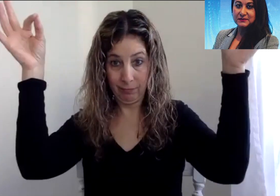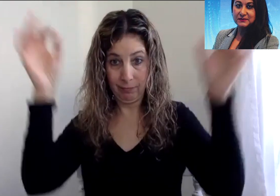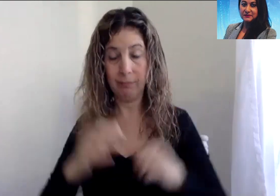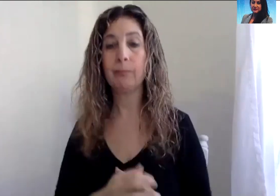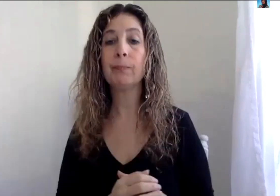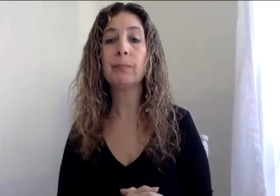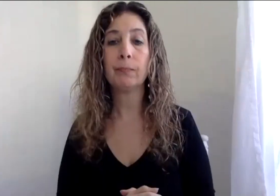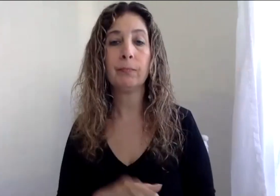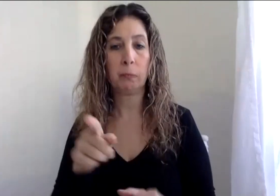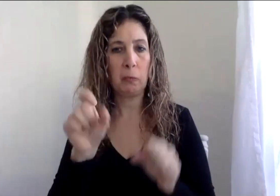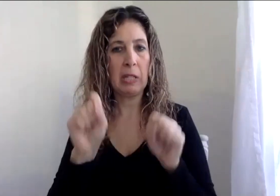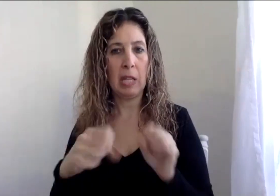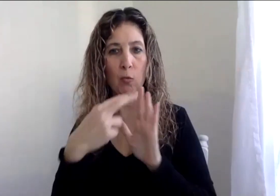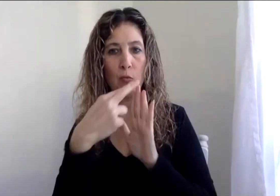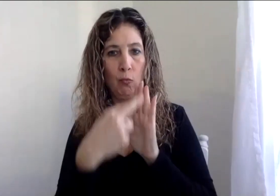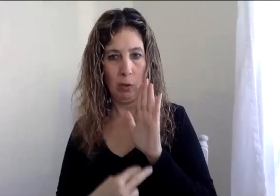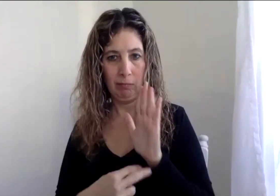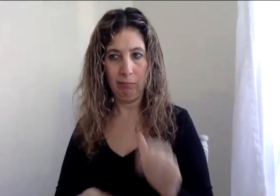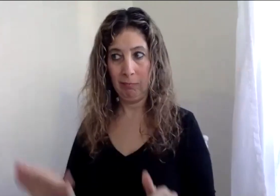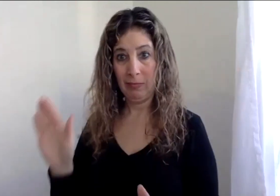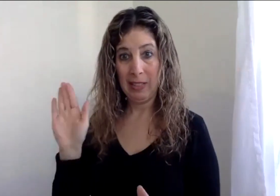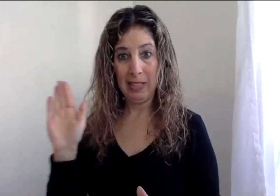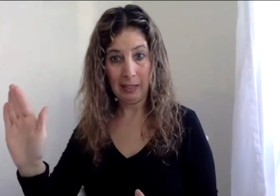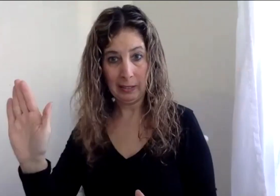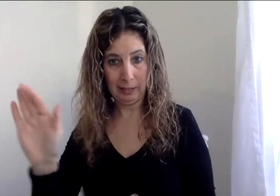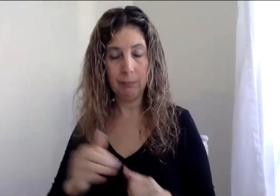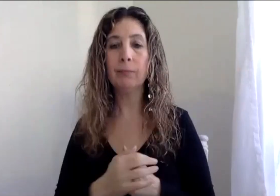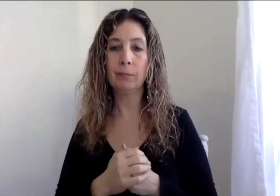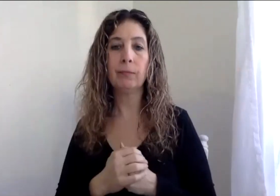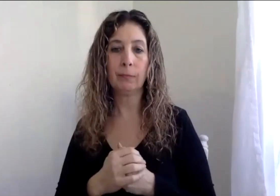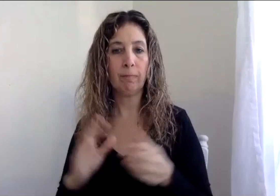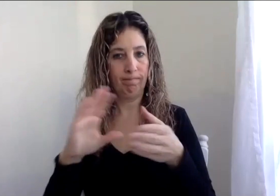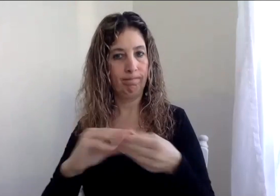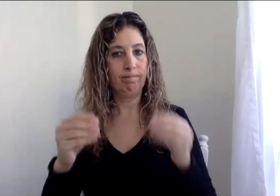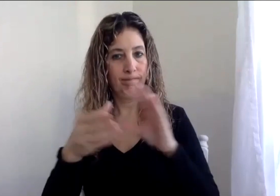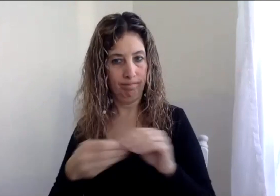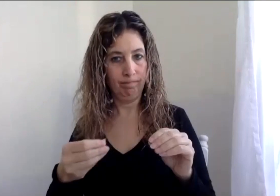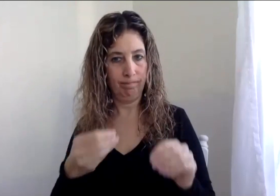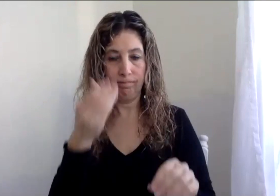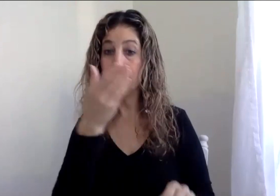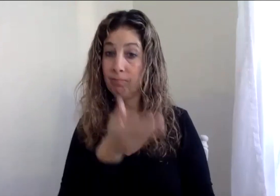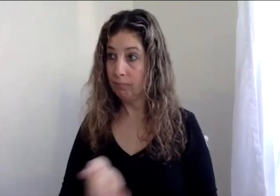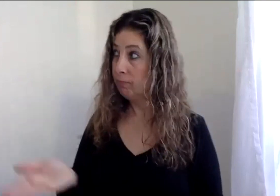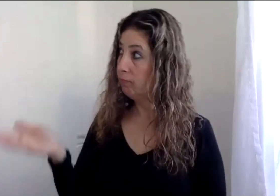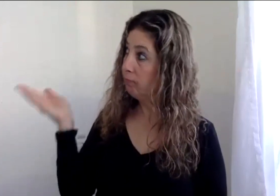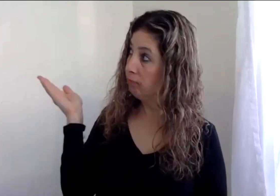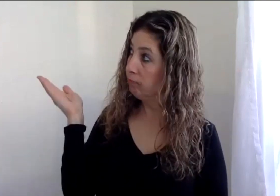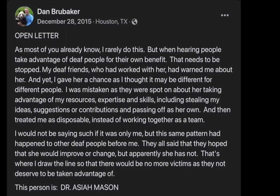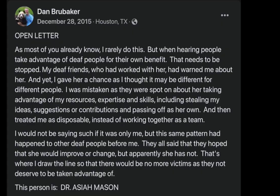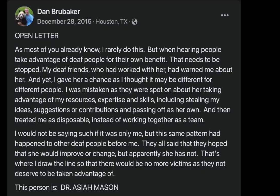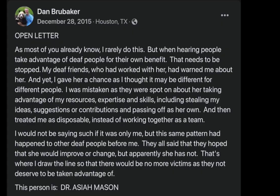you see above me to Dan's testimony and what he had to say about his experience.